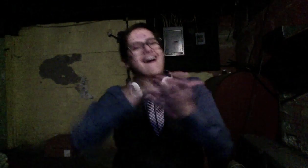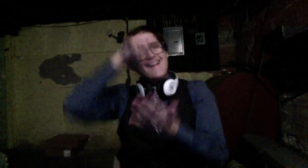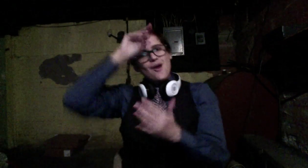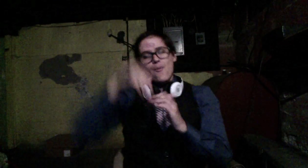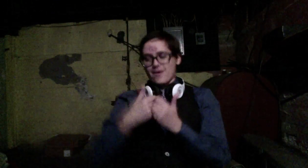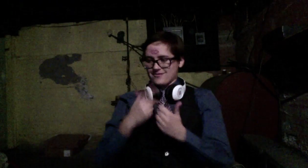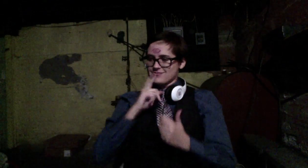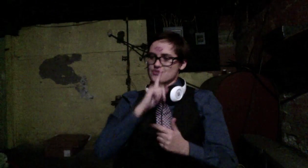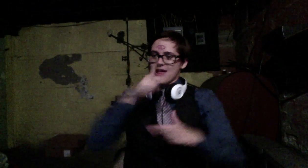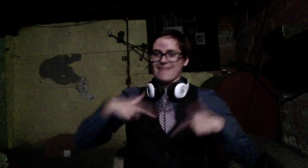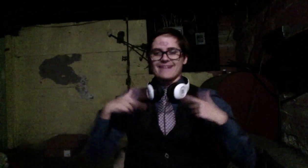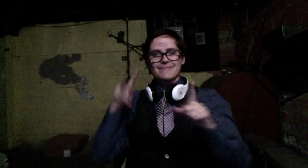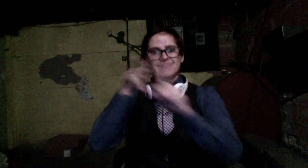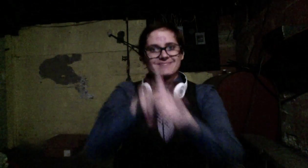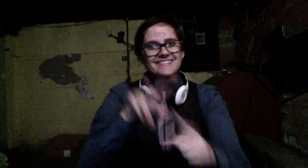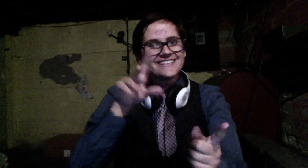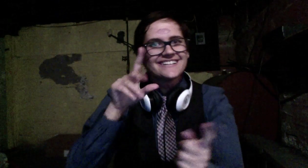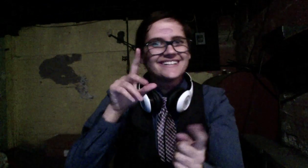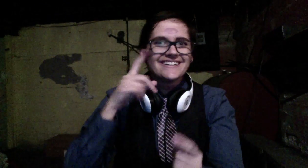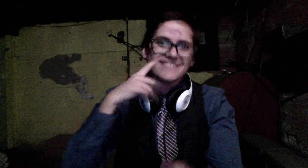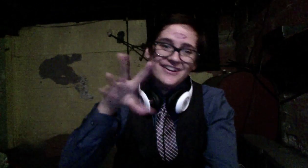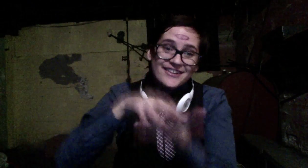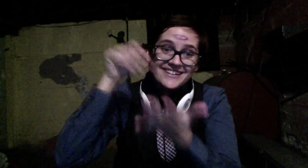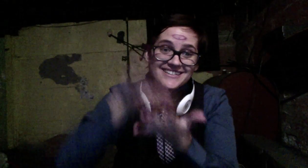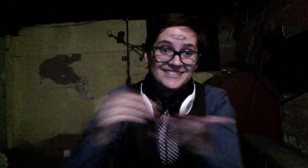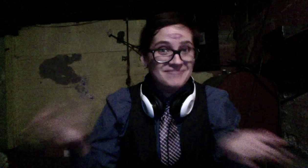HOW REAL LIFE APPLY FOR LEARNING